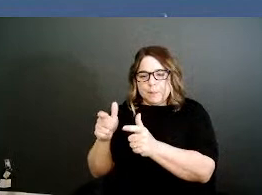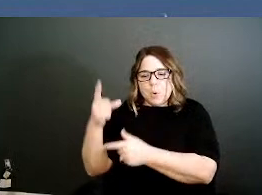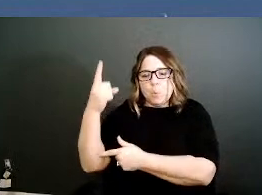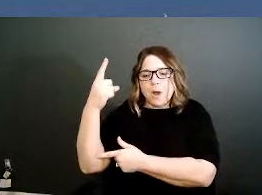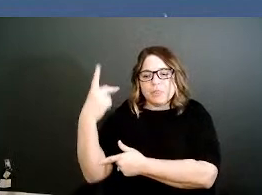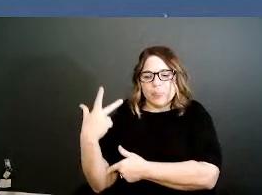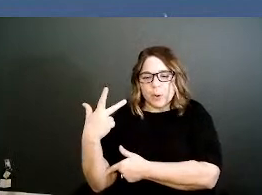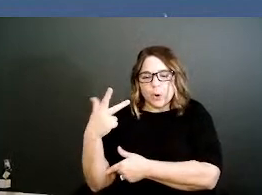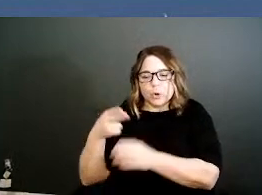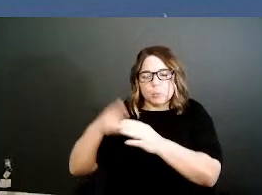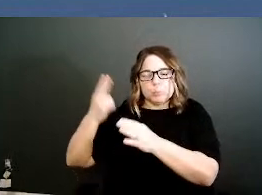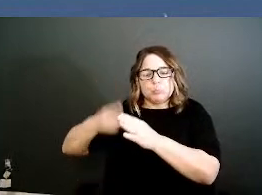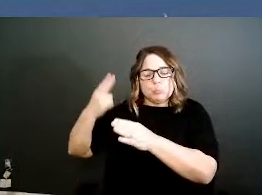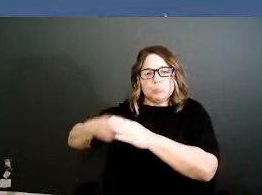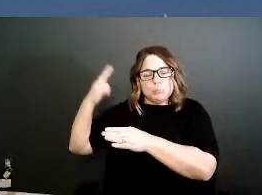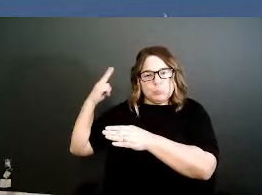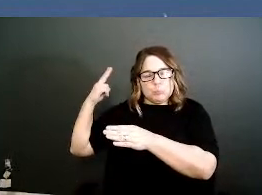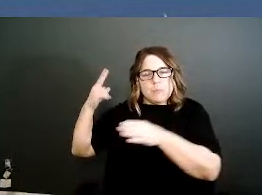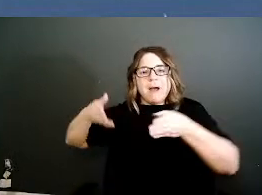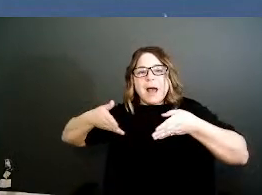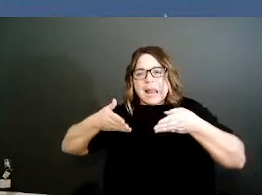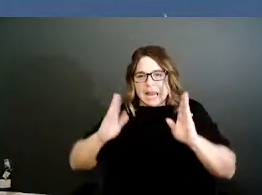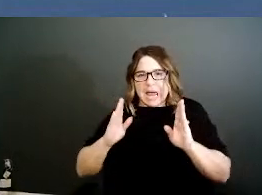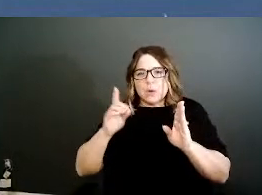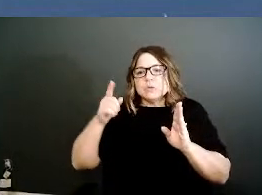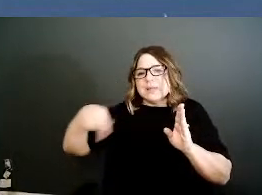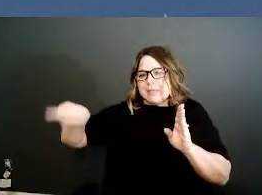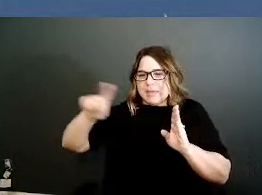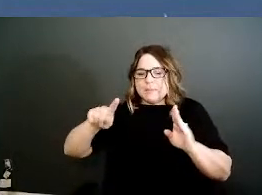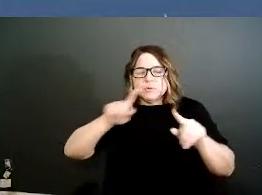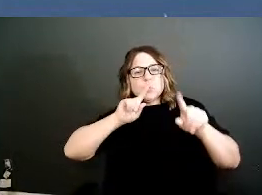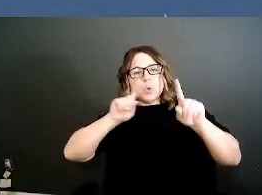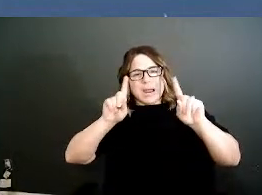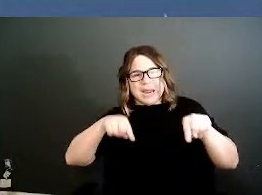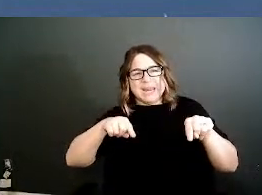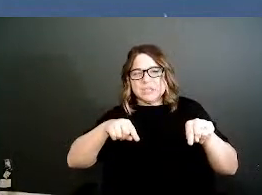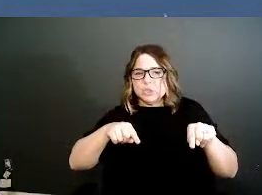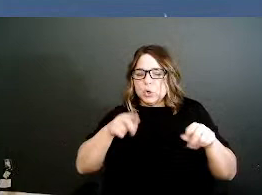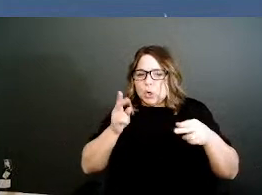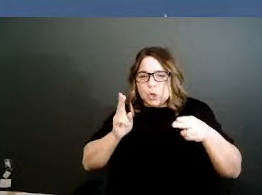WE HAD AN ELECTION AND THE ELECTION TOLD US THAT MAYOR FREY WAS ELECTED OVERWHELMINGLY THAT THE YES FOR